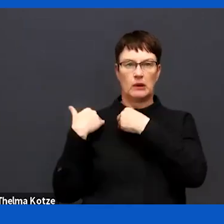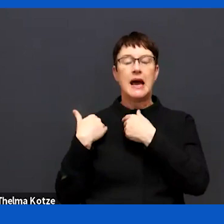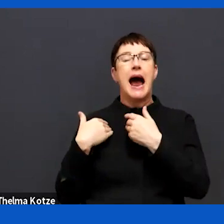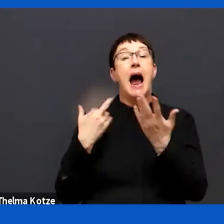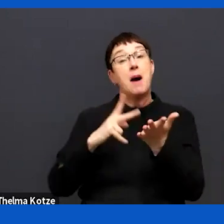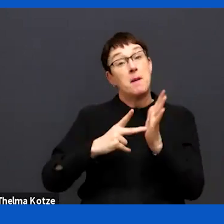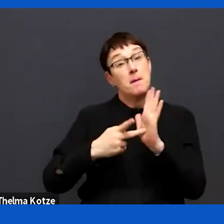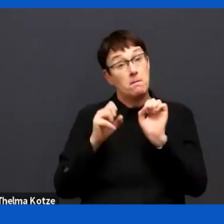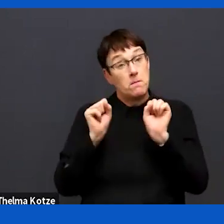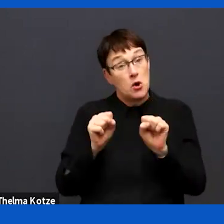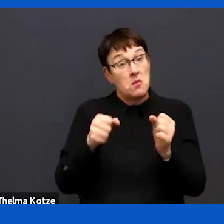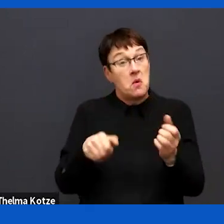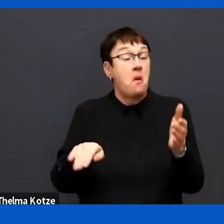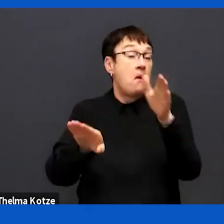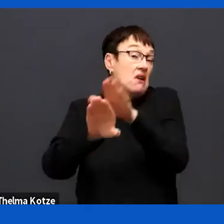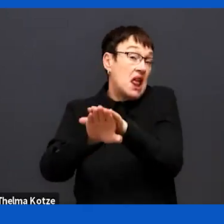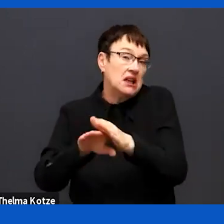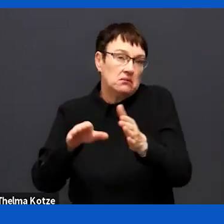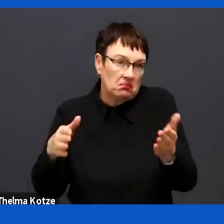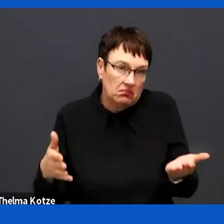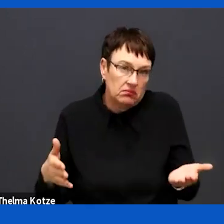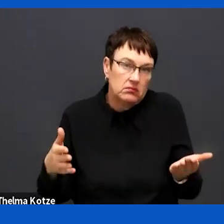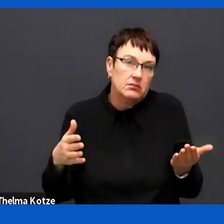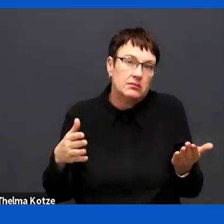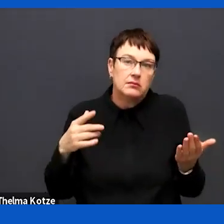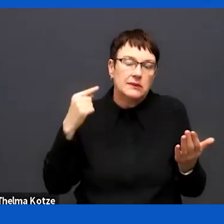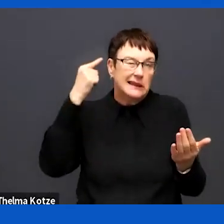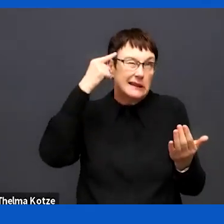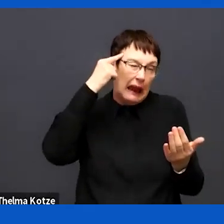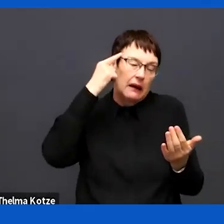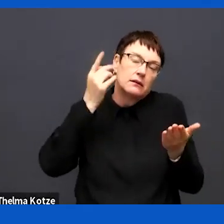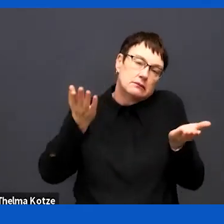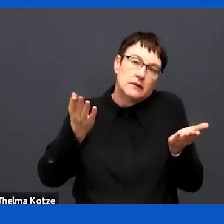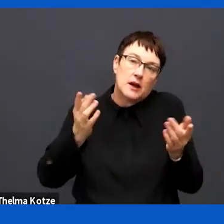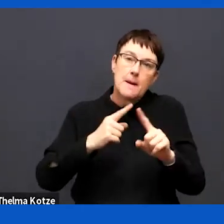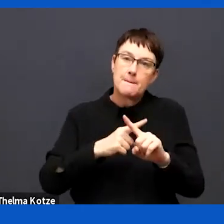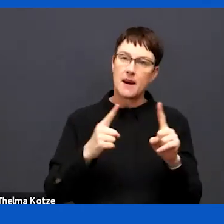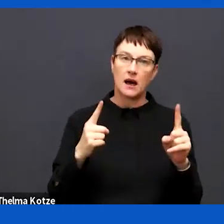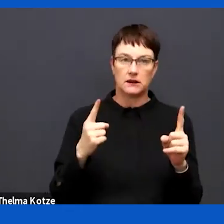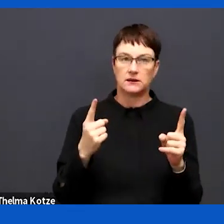accessibility that would be my perspective. Susanna, I hope you can hear us in the room now.